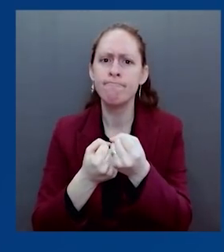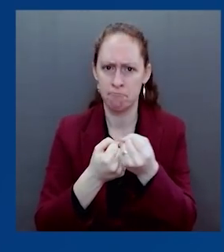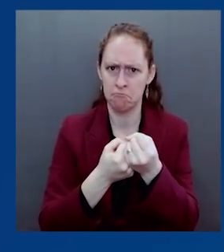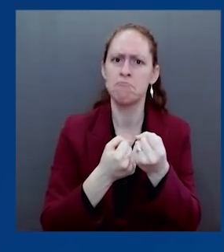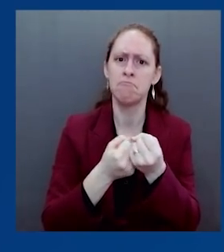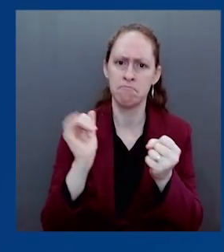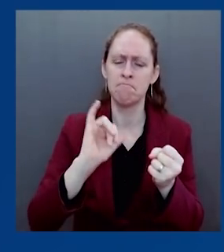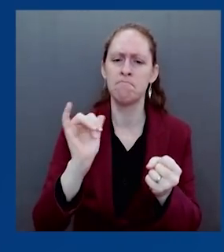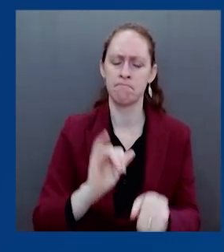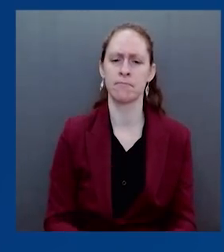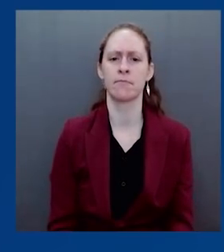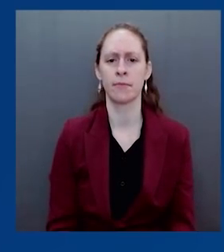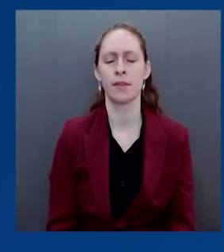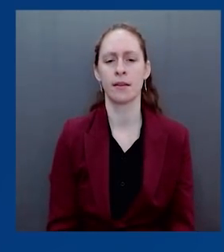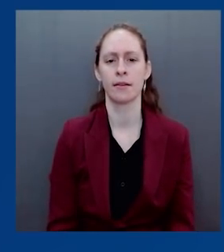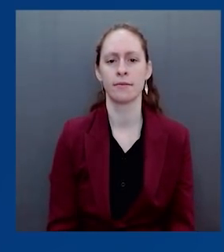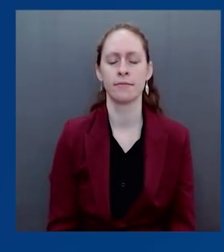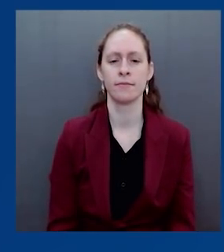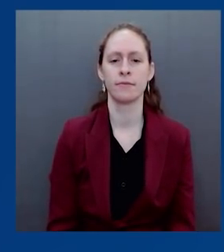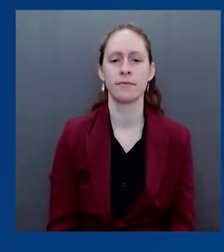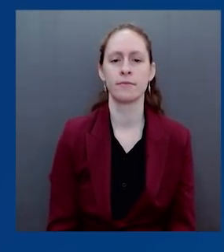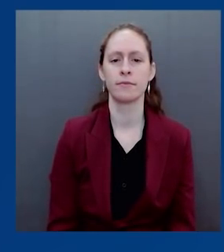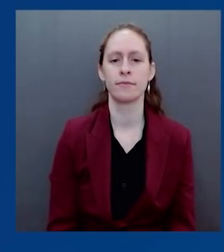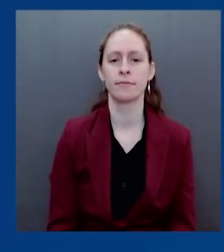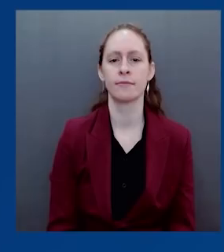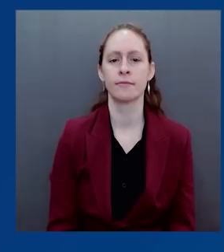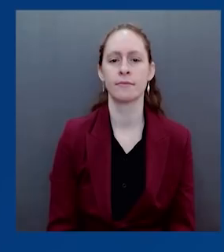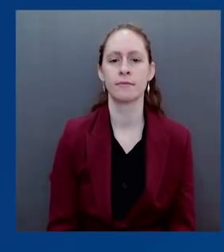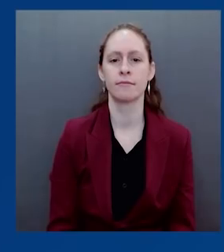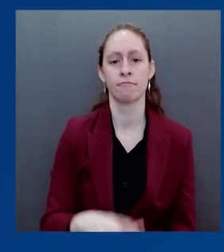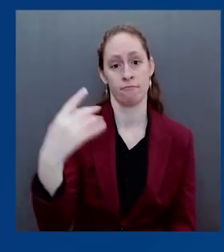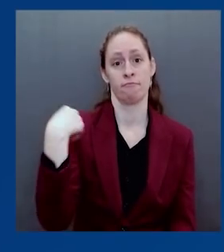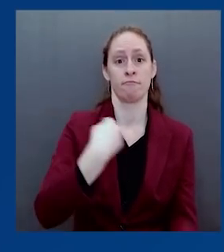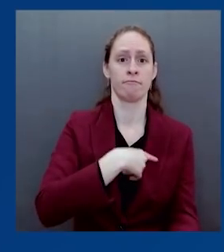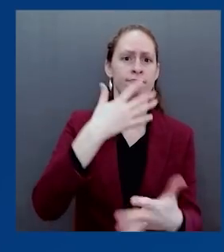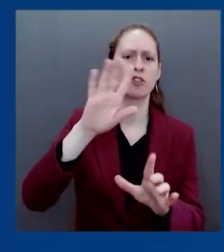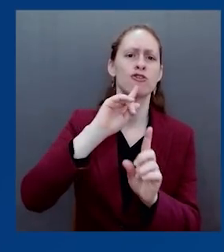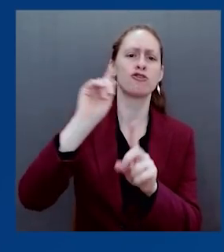courses of GlaxoSmithKline's monoclonal antibody treatment.